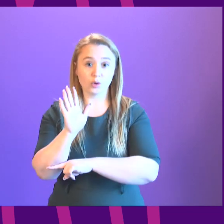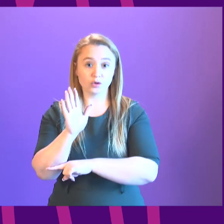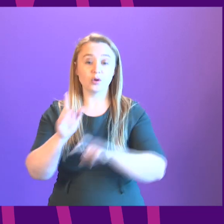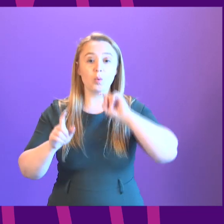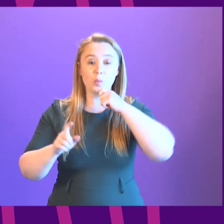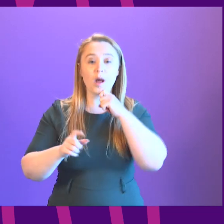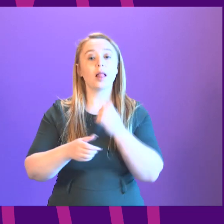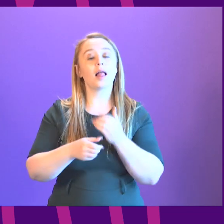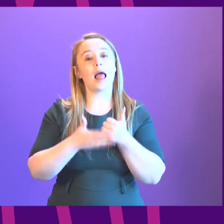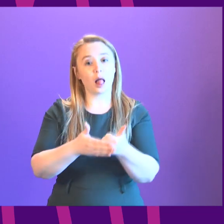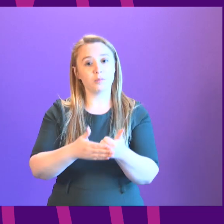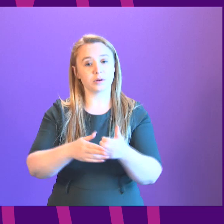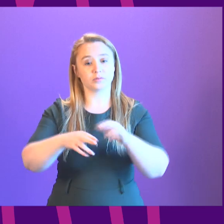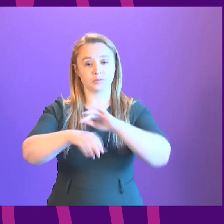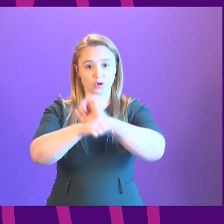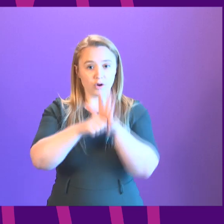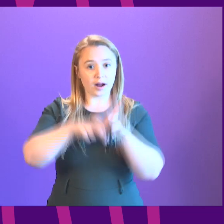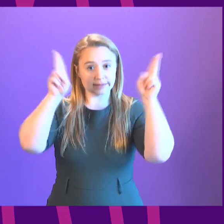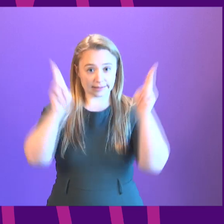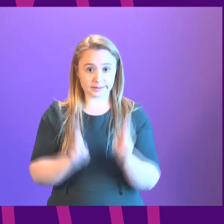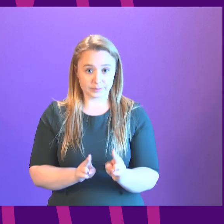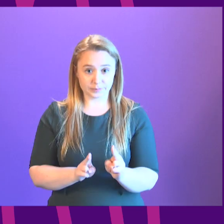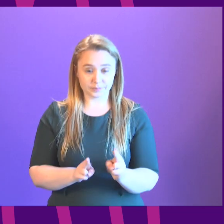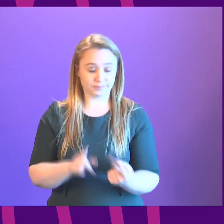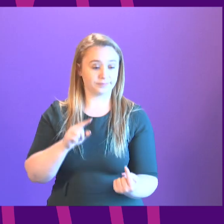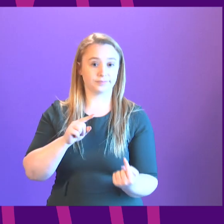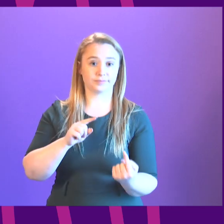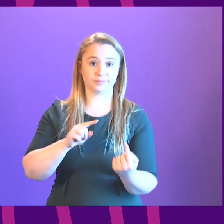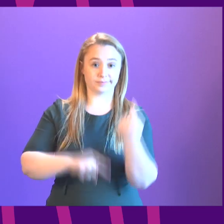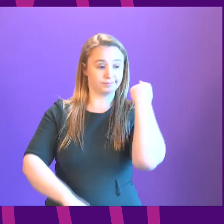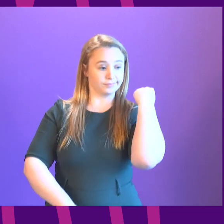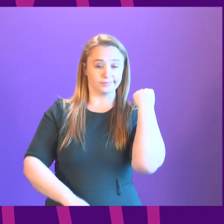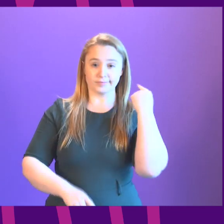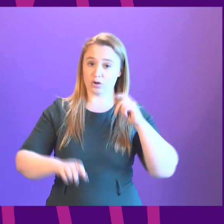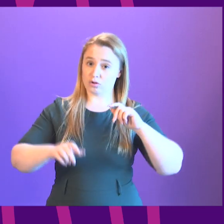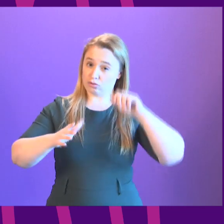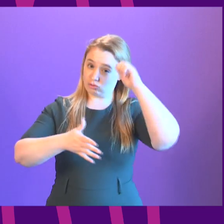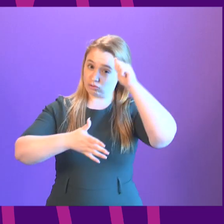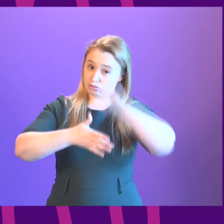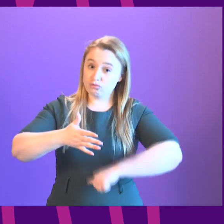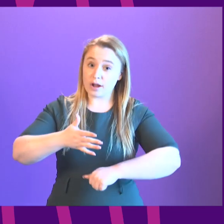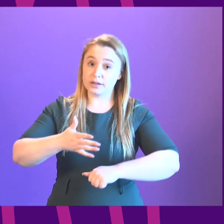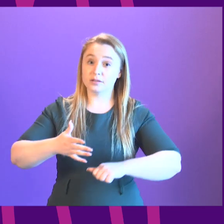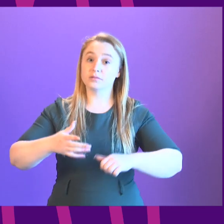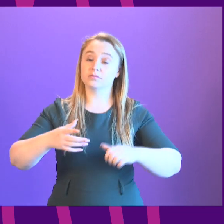It took a really strict lockdown earlier in the year to get the R number back below 1—it